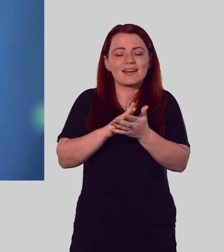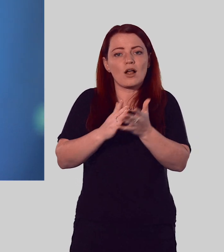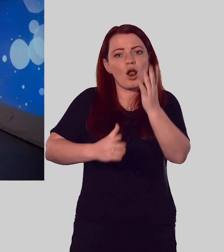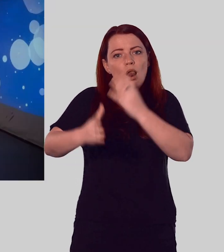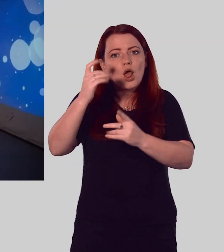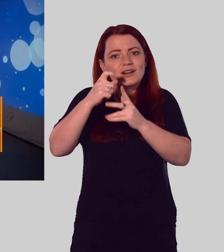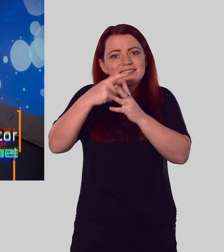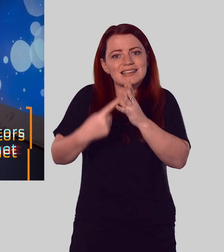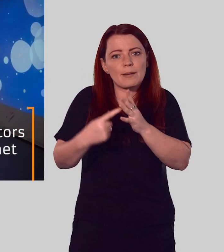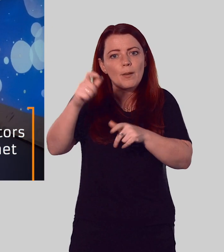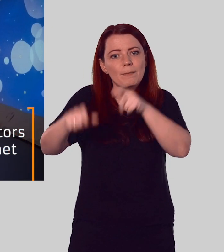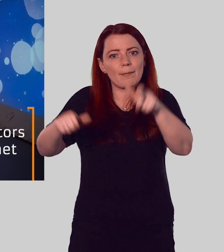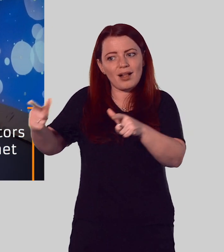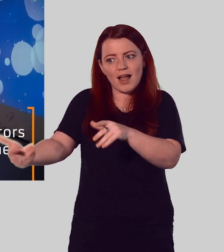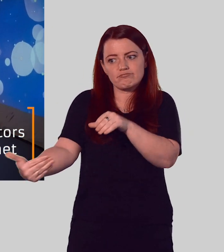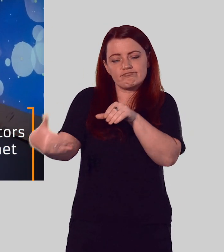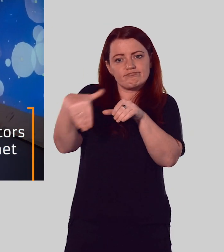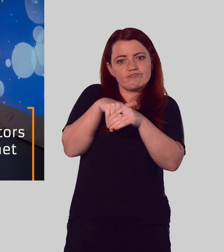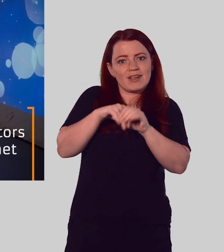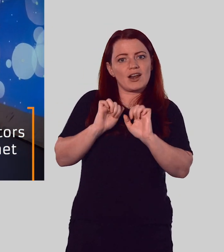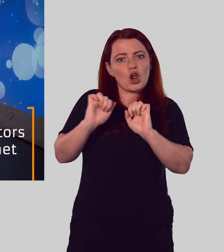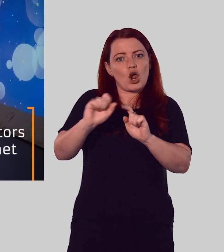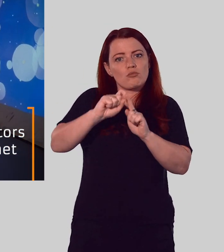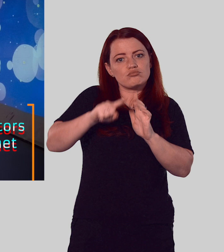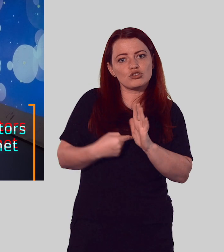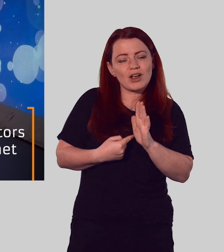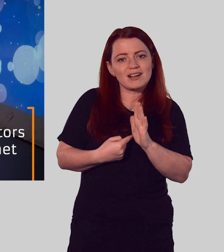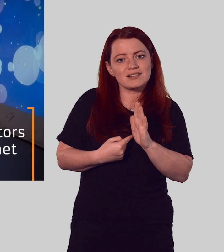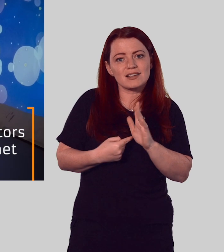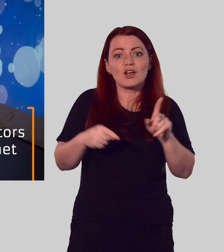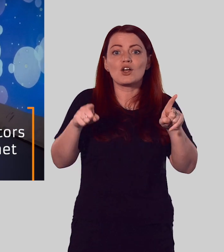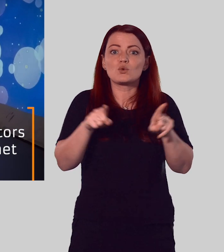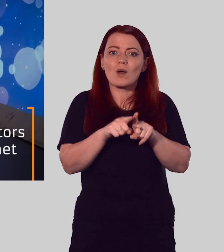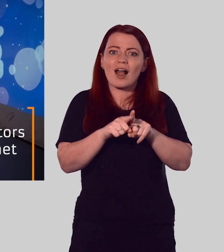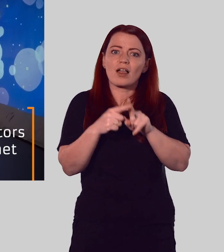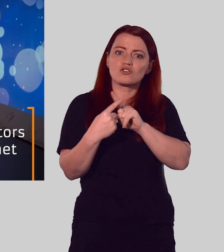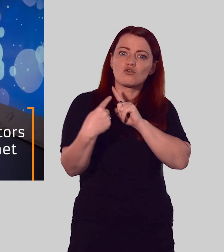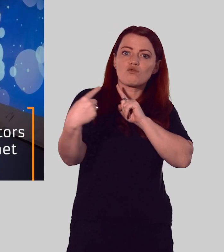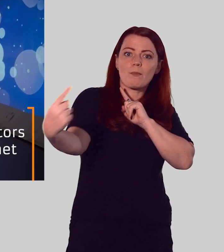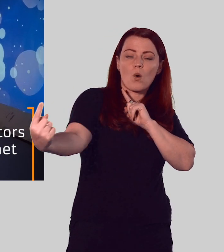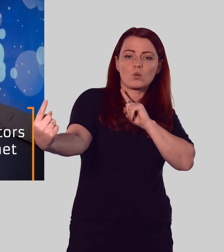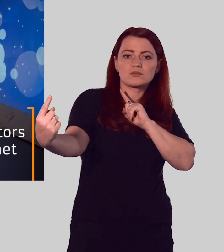piece, combined with a remote live stream performance to allow access by